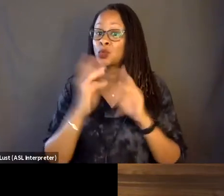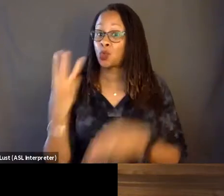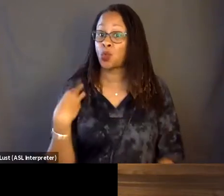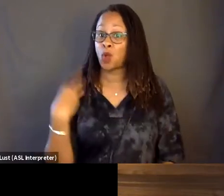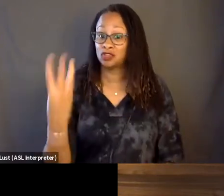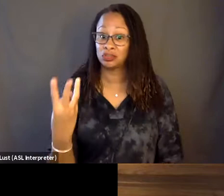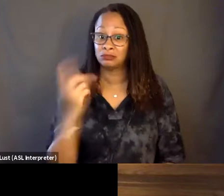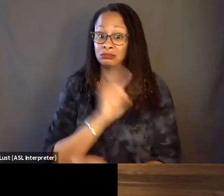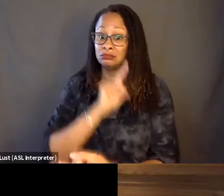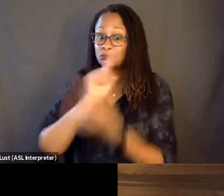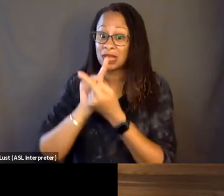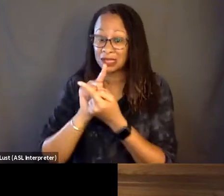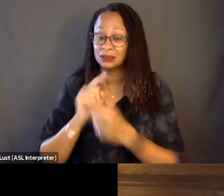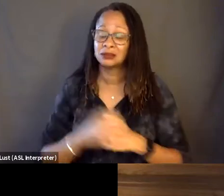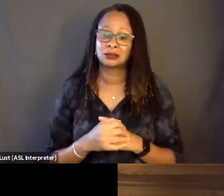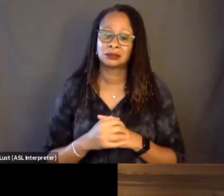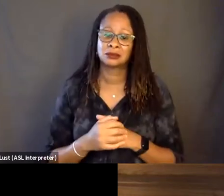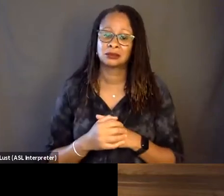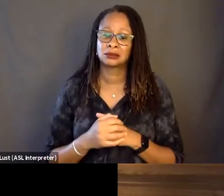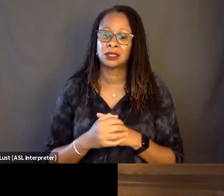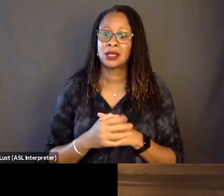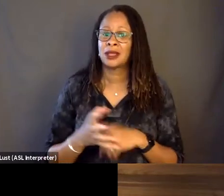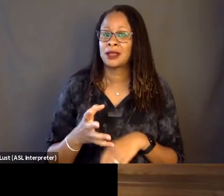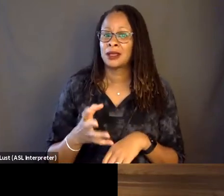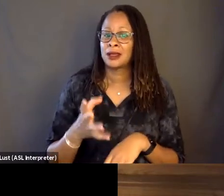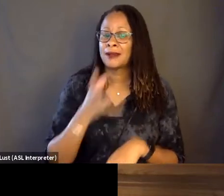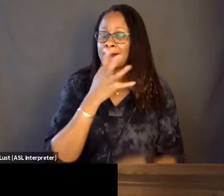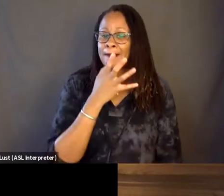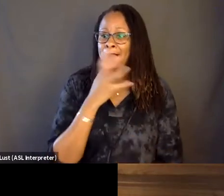met with Muhammad bin Solomon's brother,